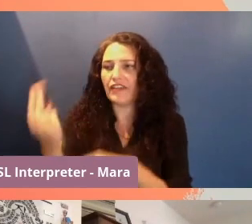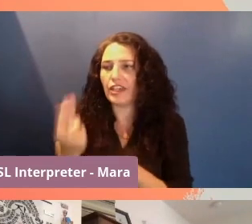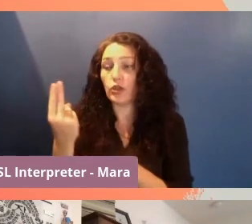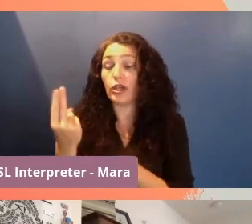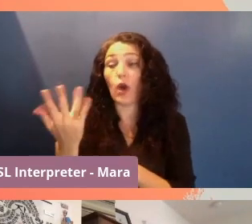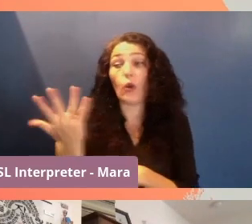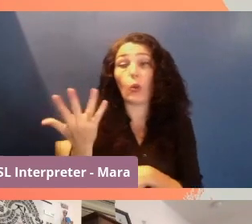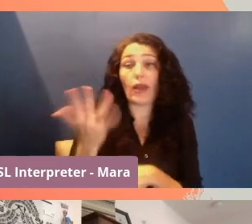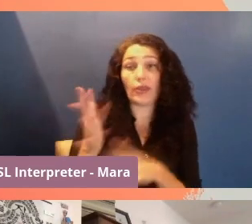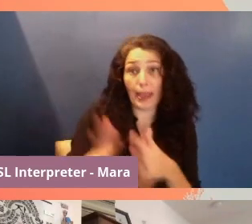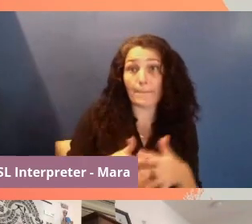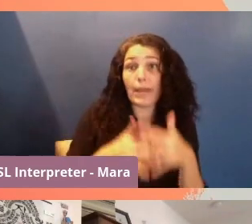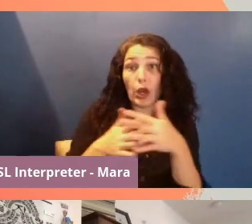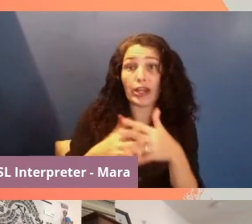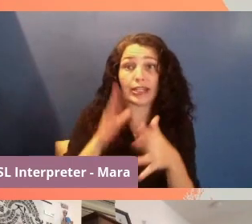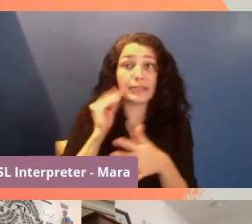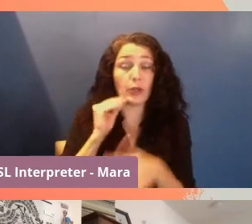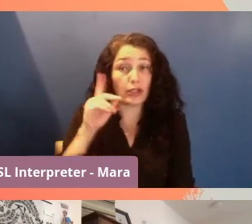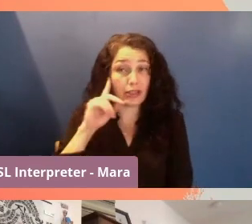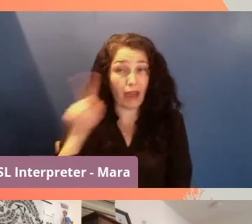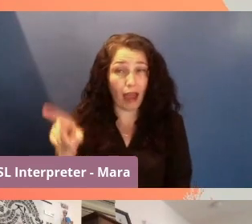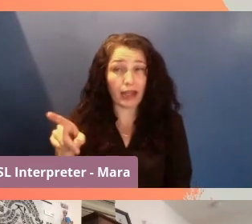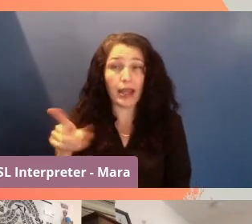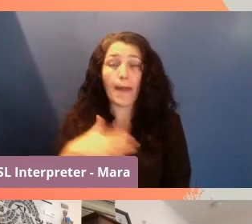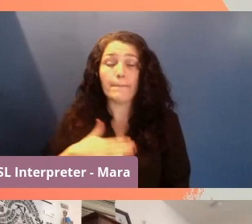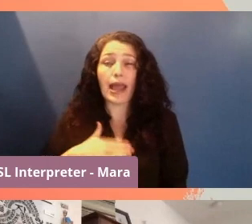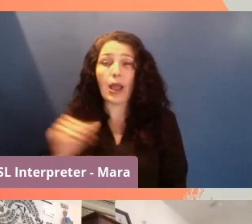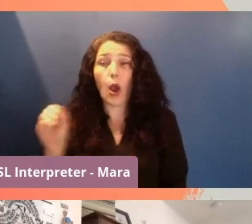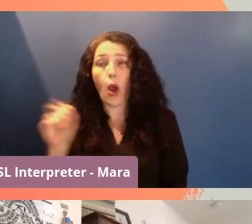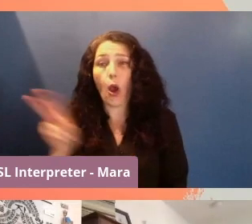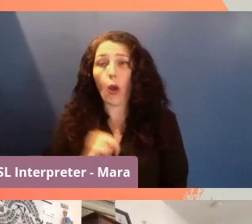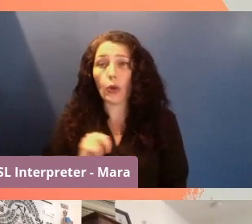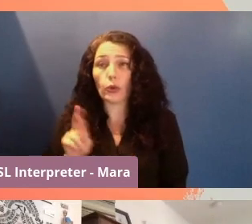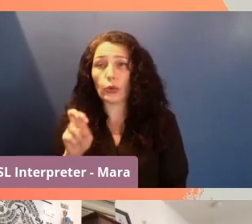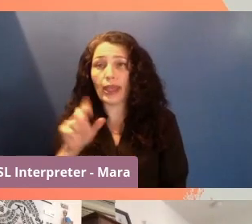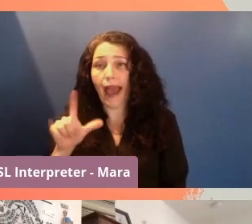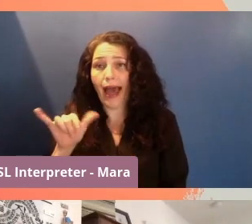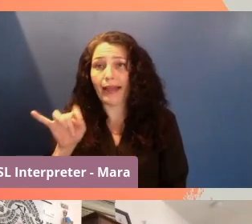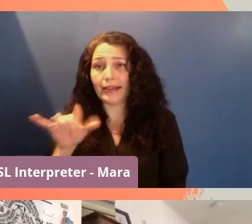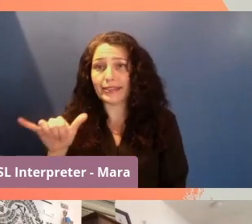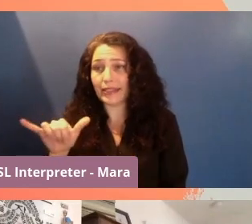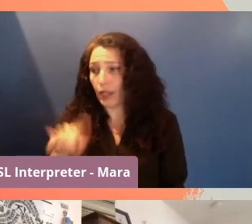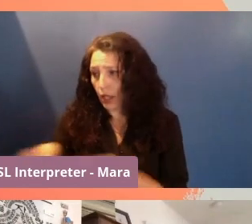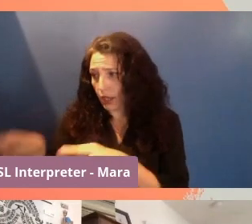Because in my own reality, like looking around my community, it's not what I see, right?